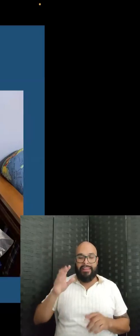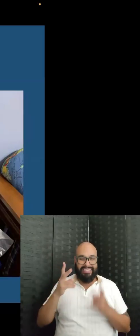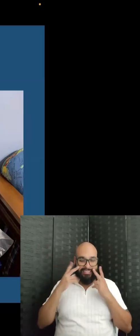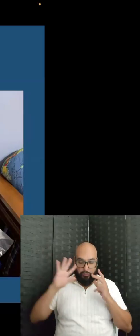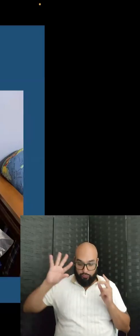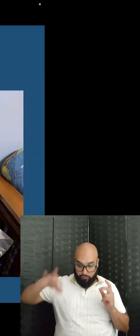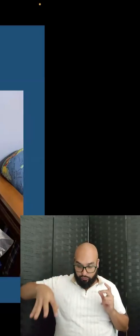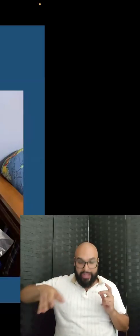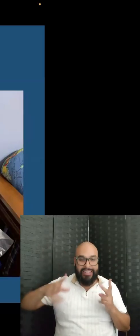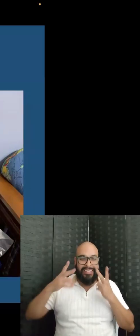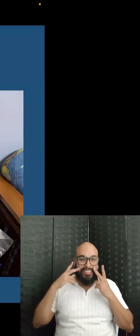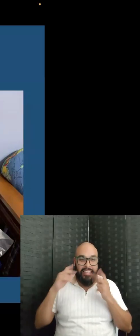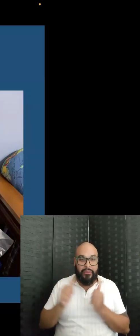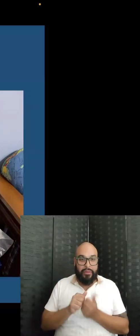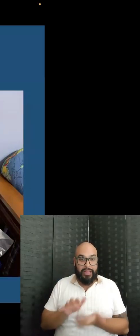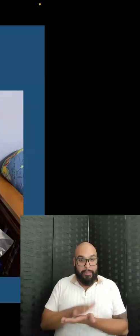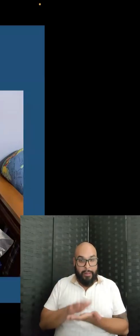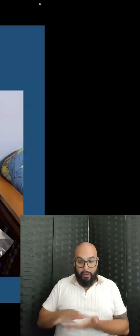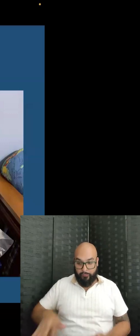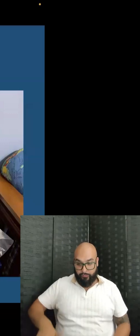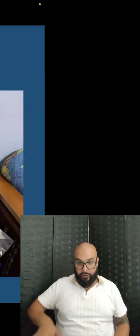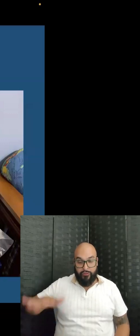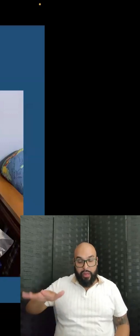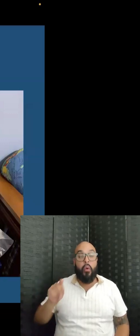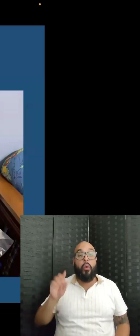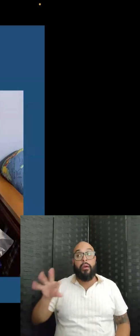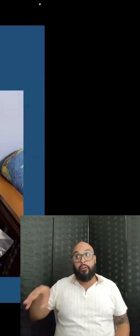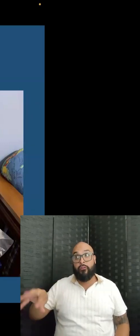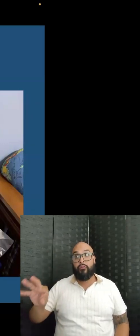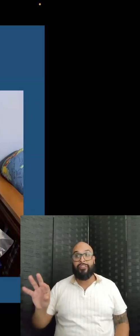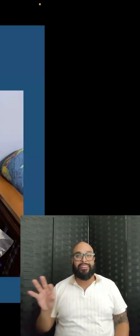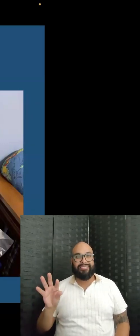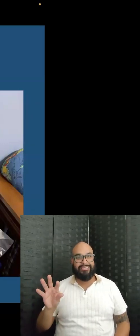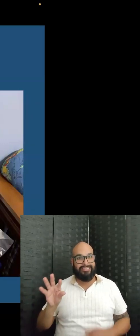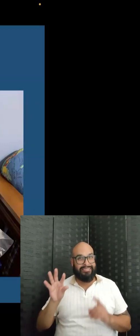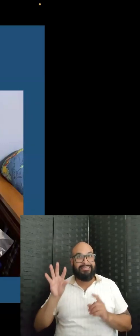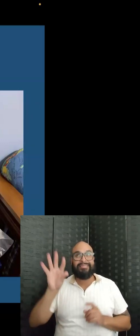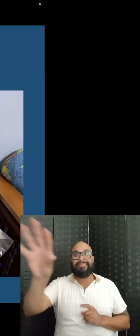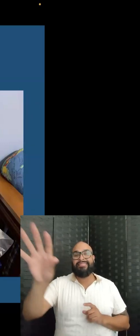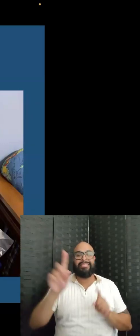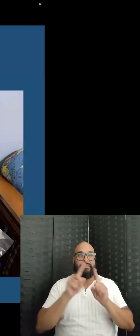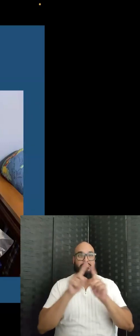Or it can flip and look out at the board where the teacher is showing something, so at a distance.